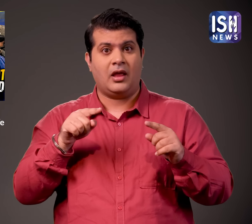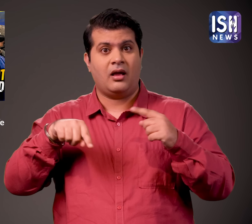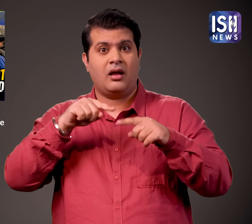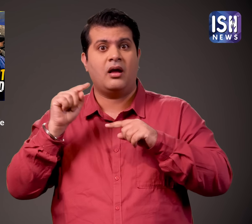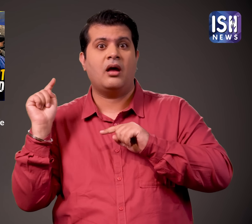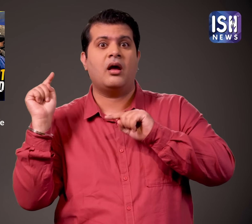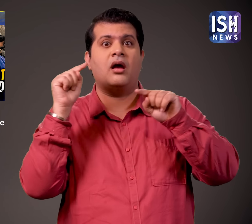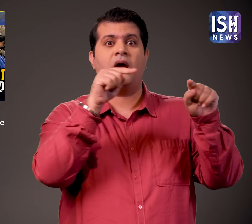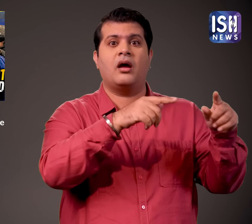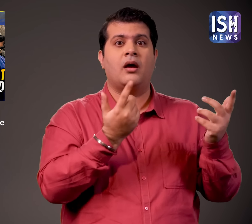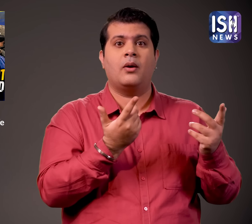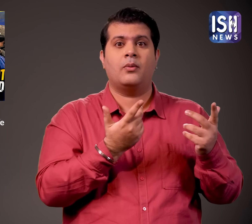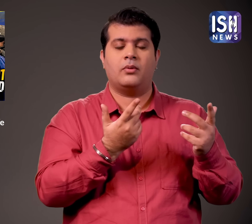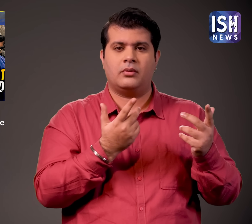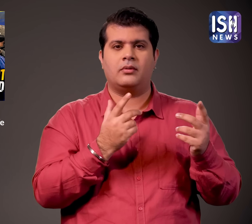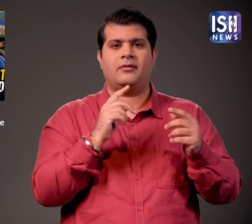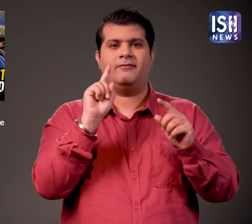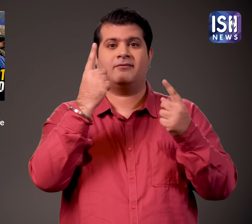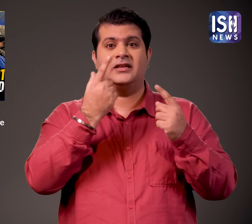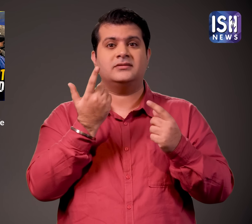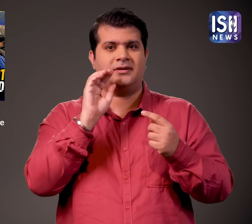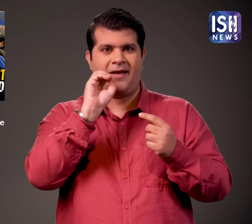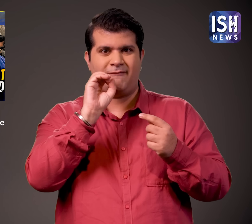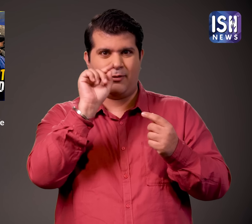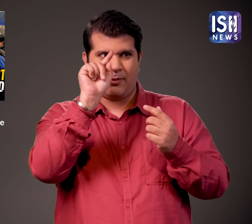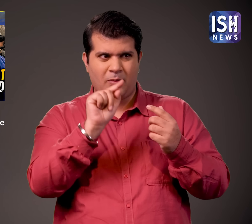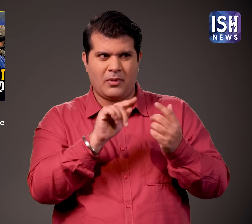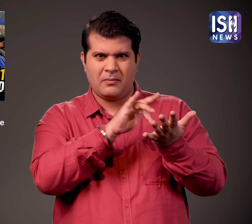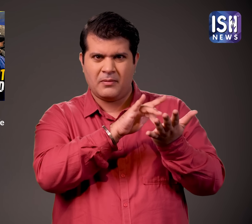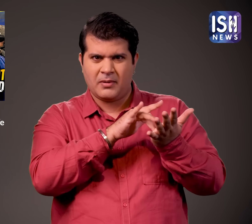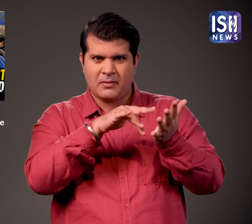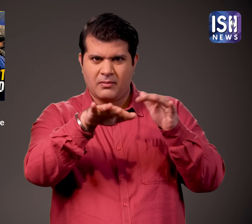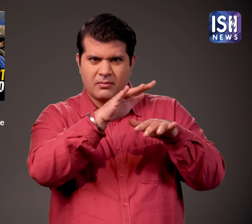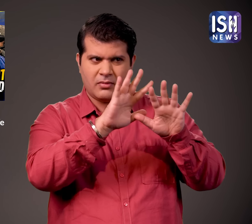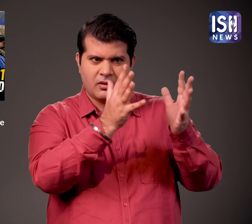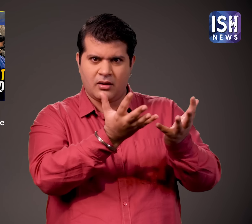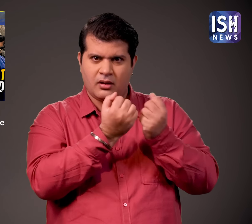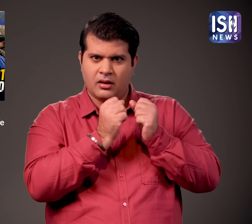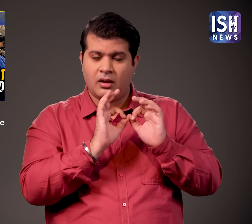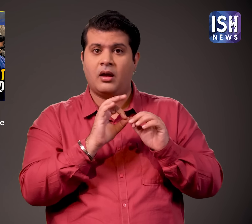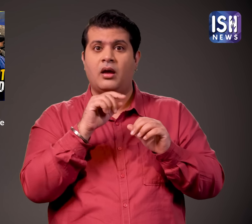Before they executed, they meticulously went through the intelligence information.